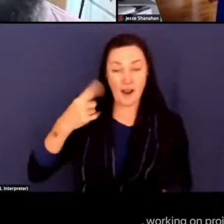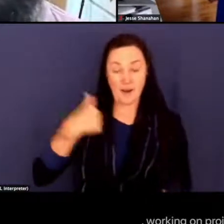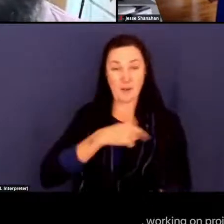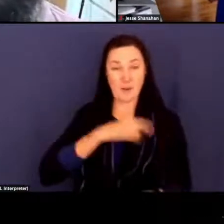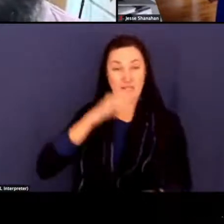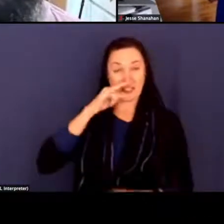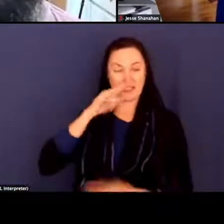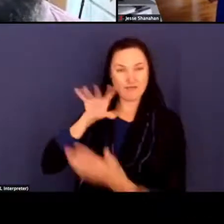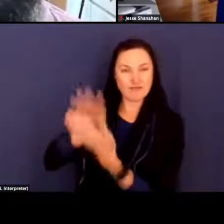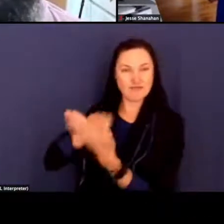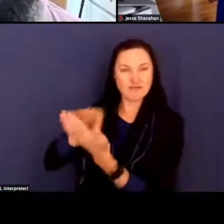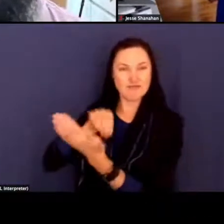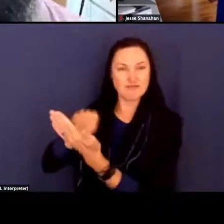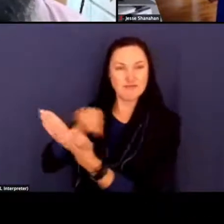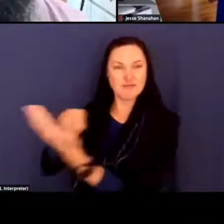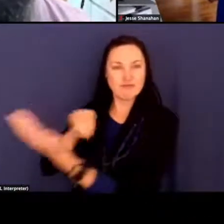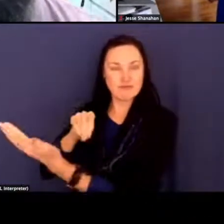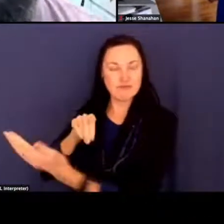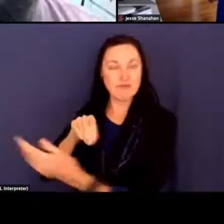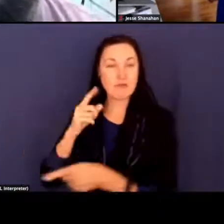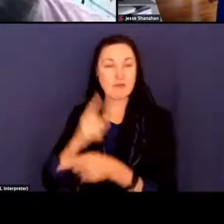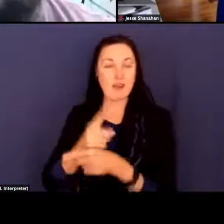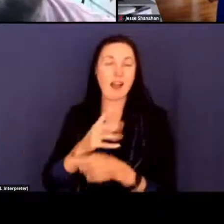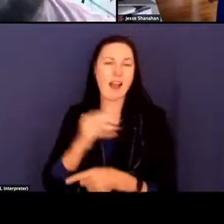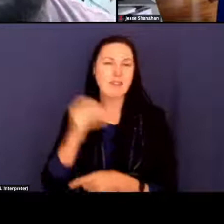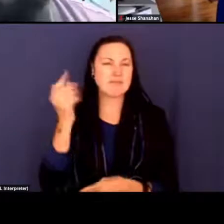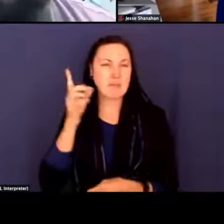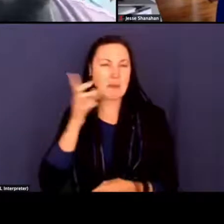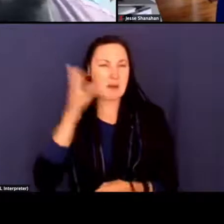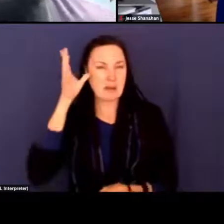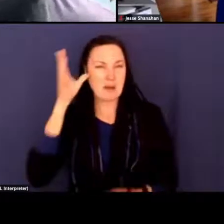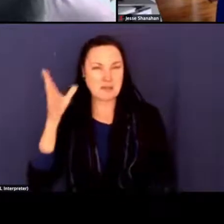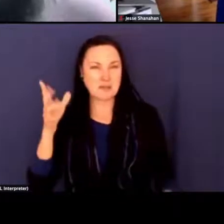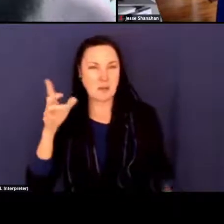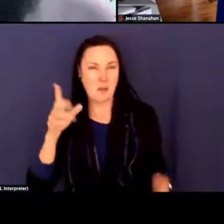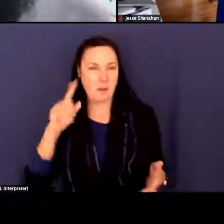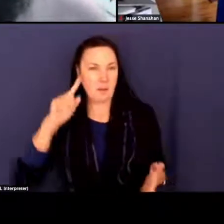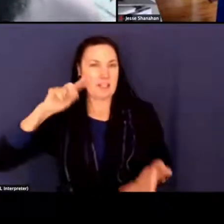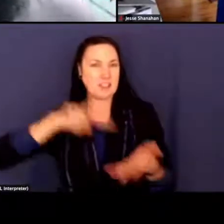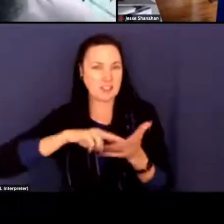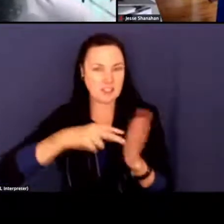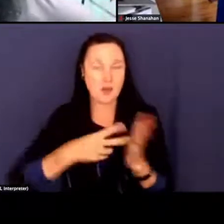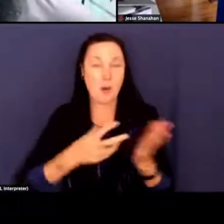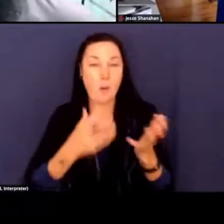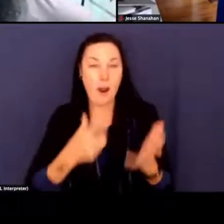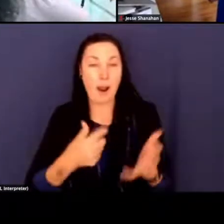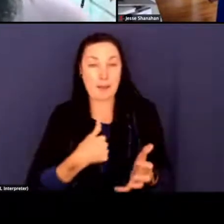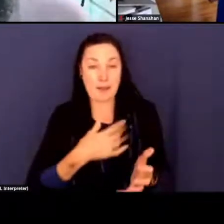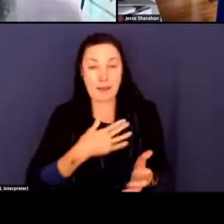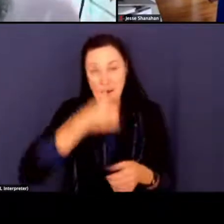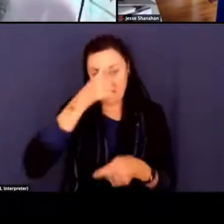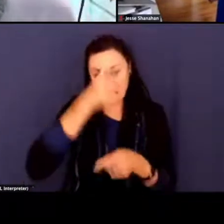my parents did that because they wanted my brother and I to learn and figure out how systems work.